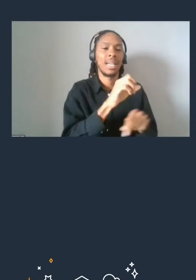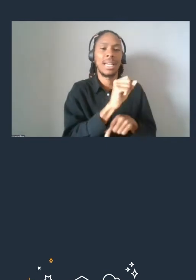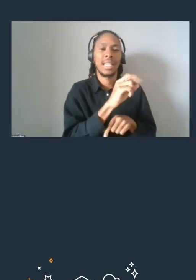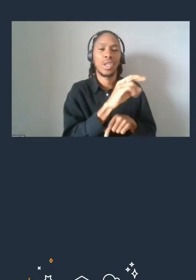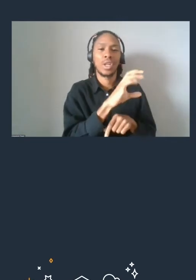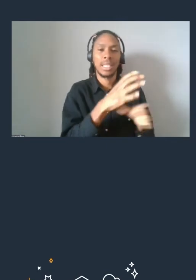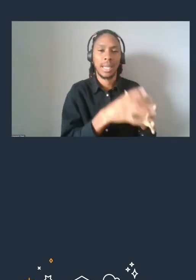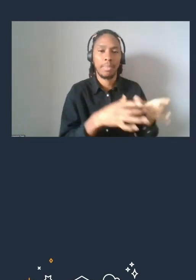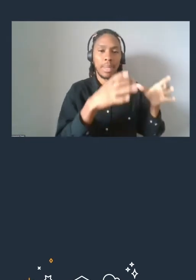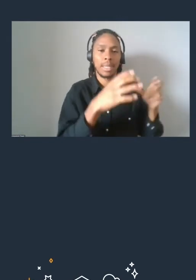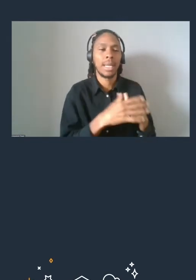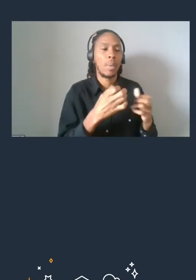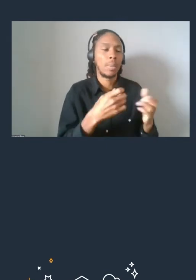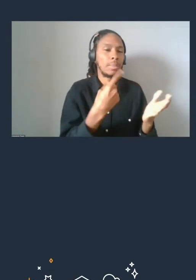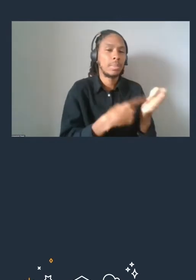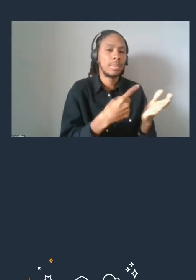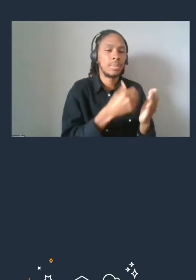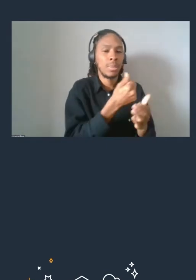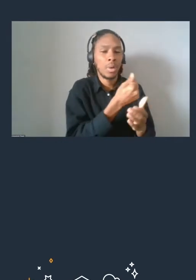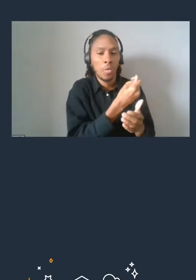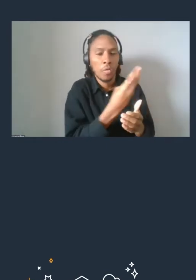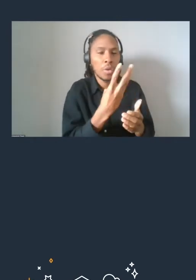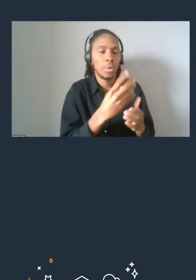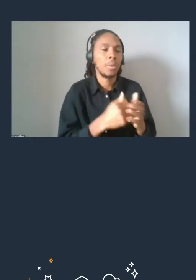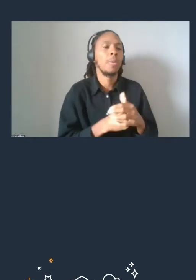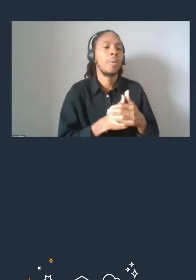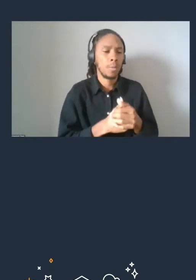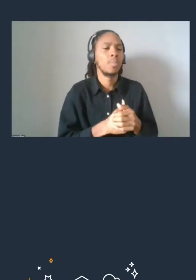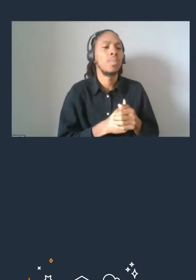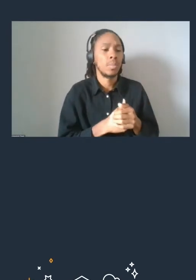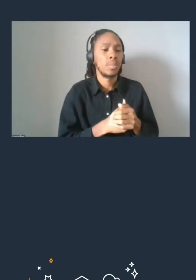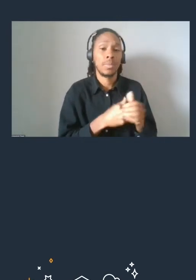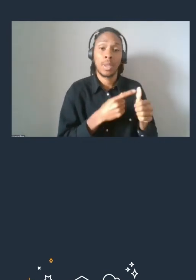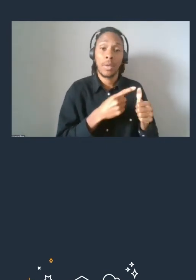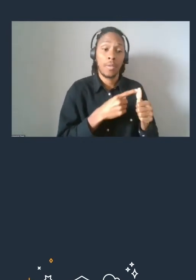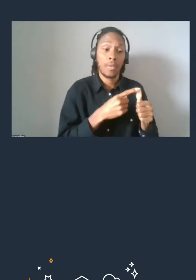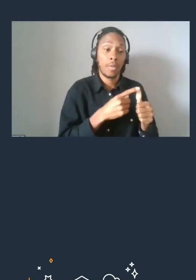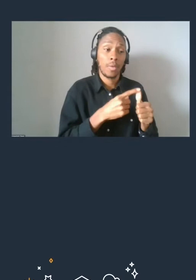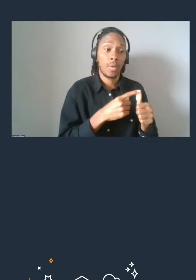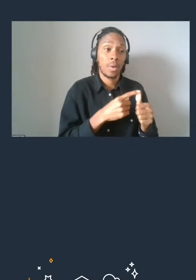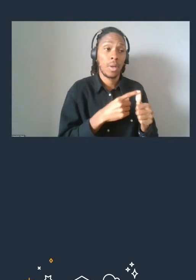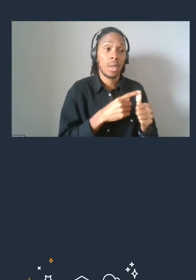I wanna talk about a couple of things there. So first, I'm gonna move to our properties tab.